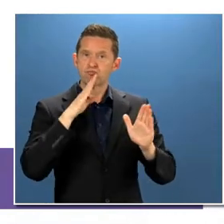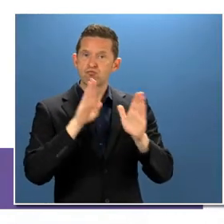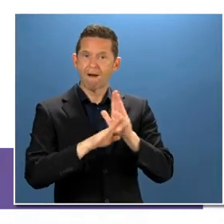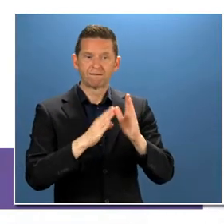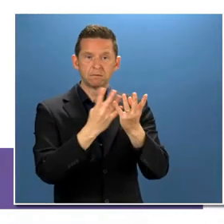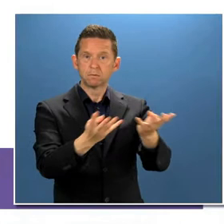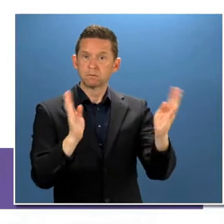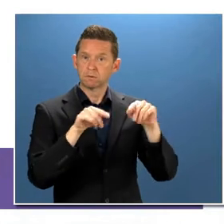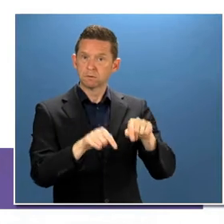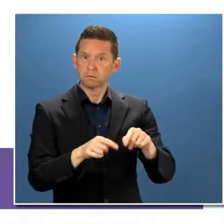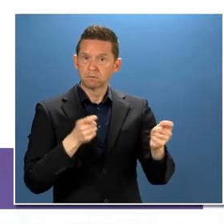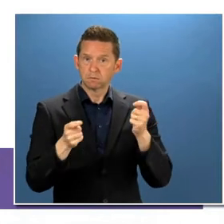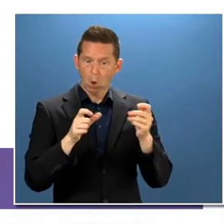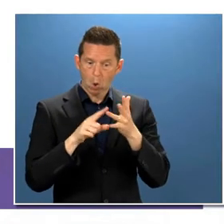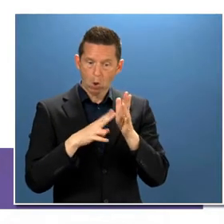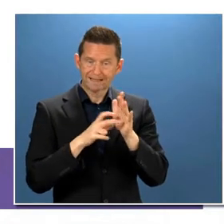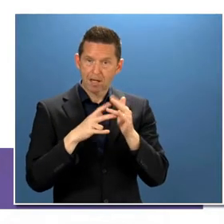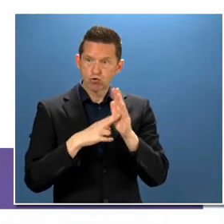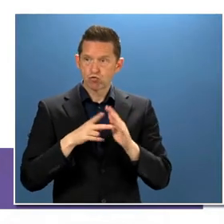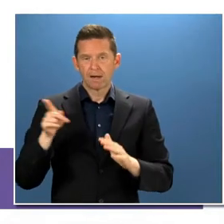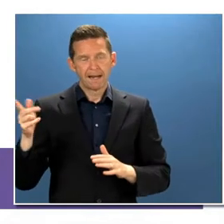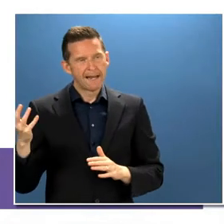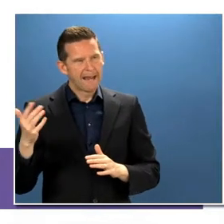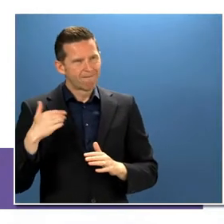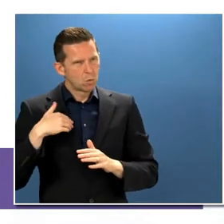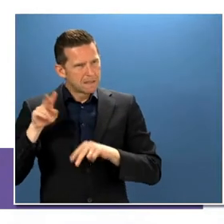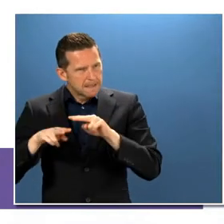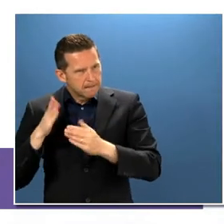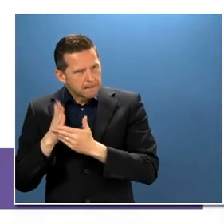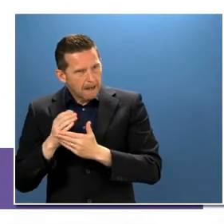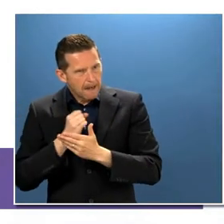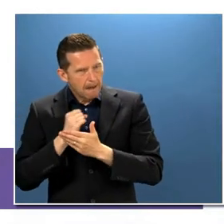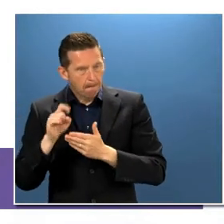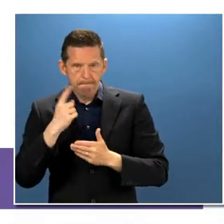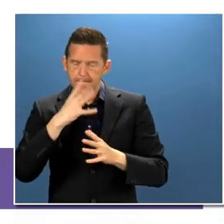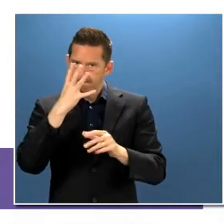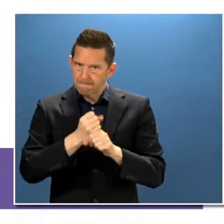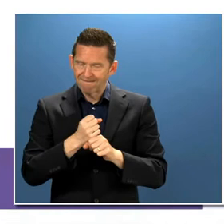on the exact statistics, but I'm under the impression that most complaints are